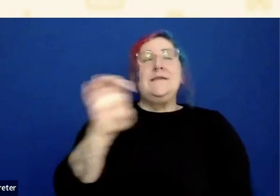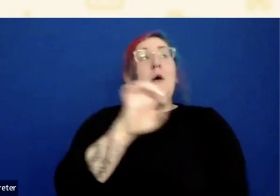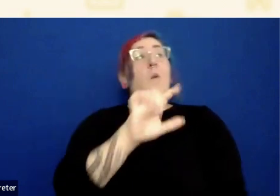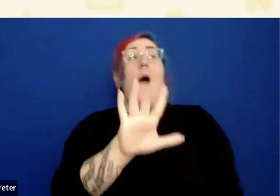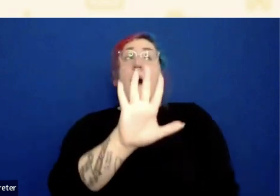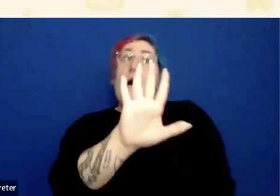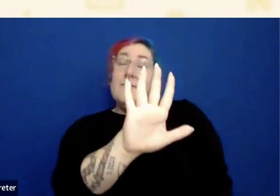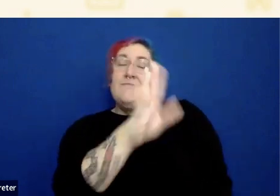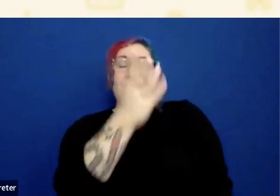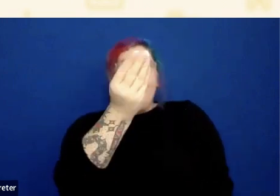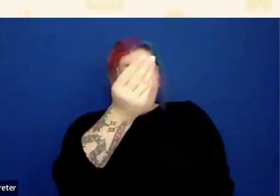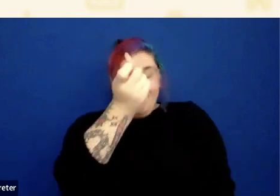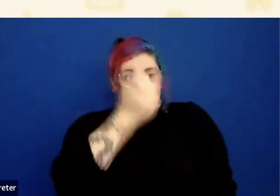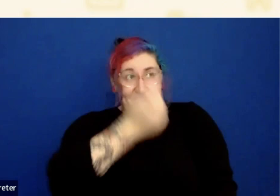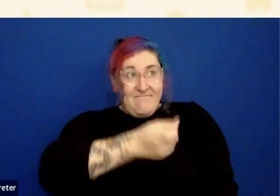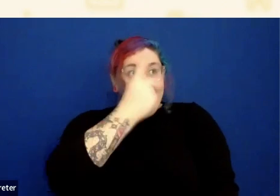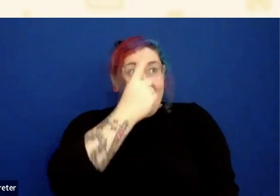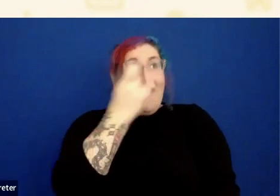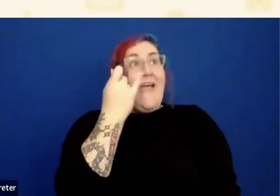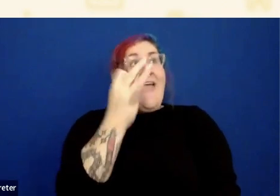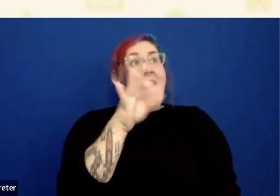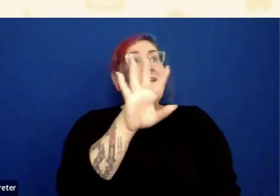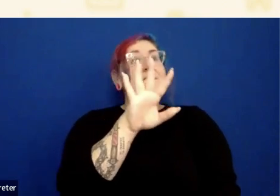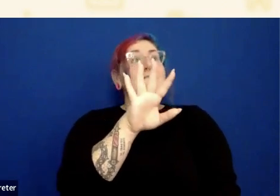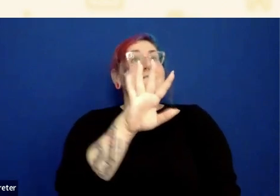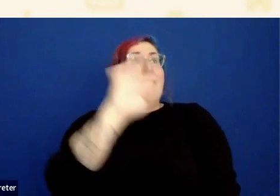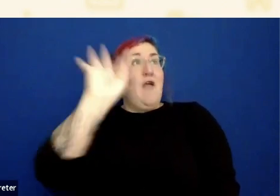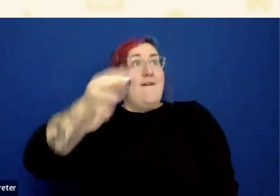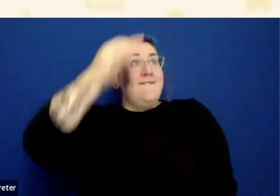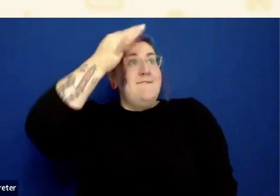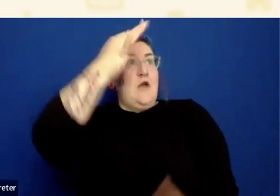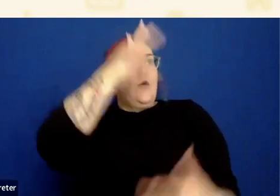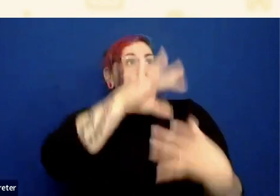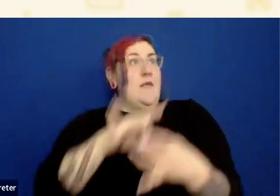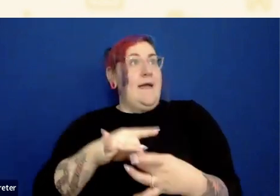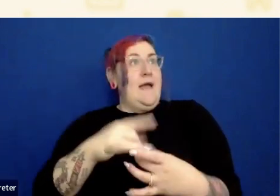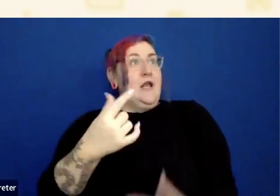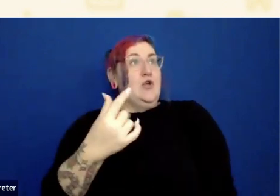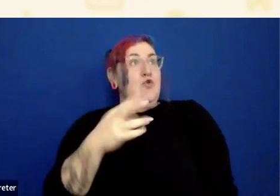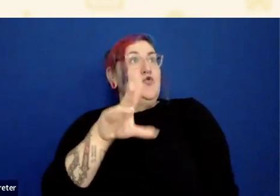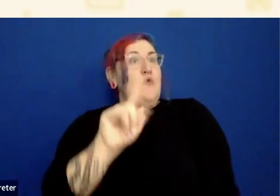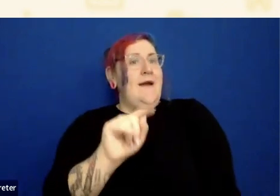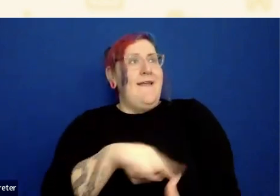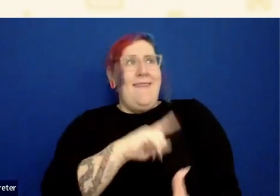then they actually are technically already obligated to meet Section 508 because they are paid for by the government.